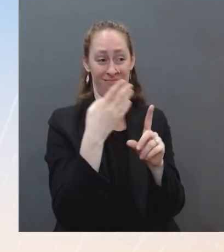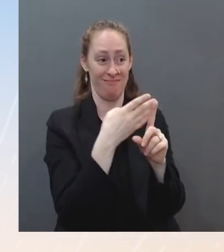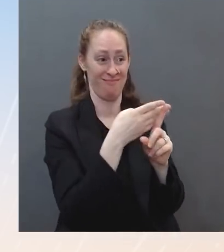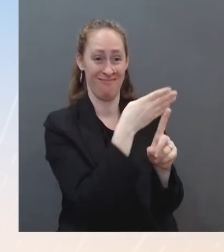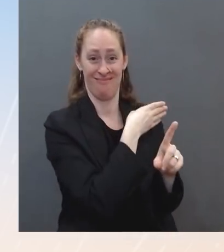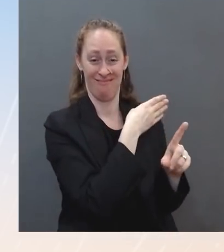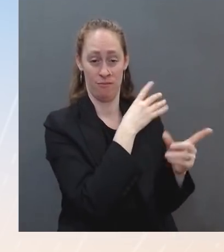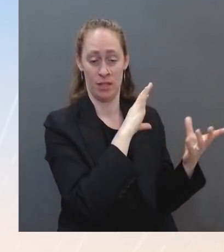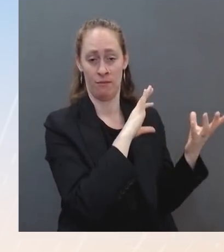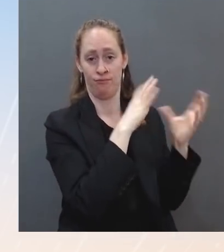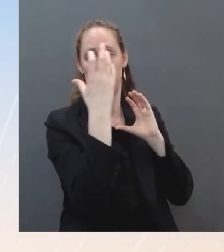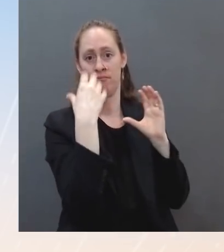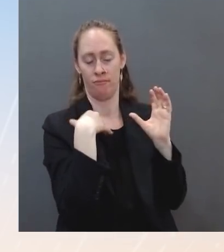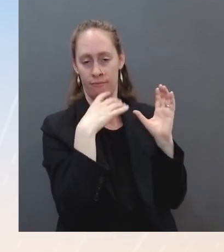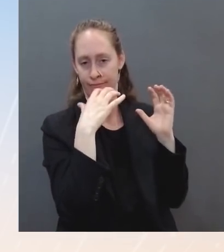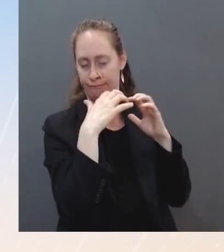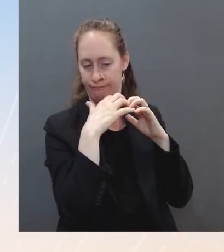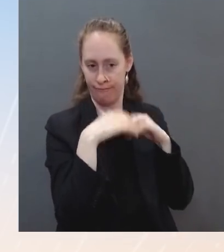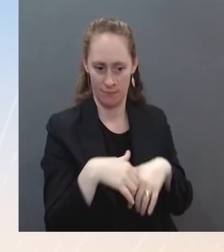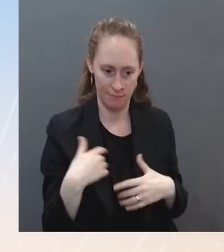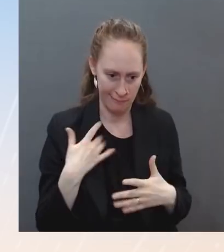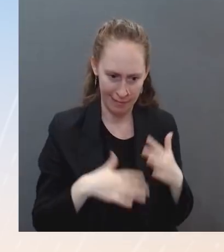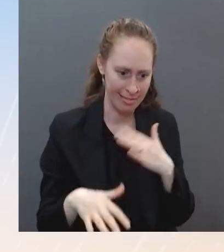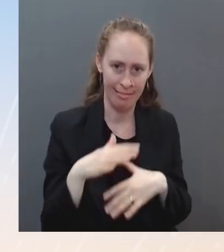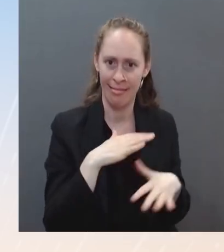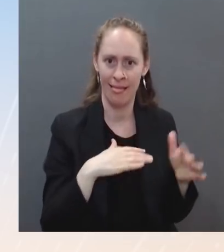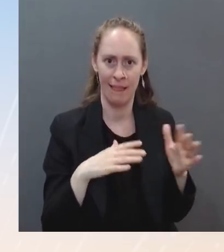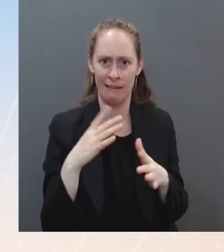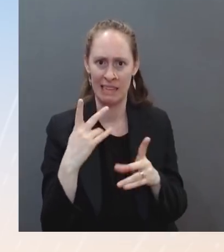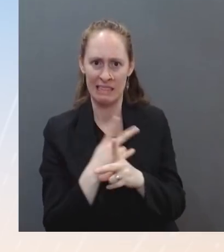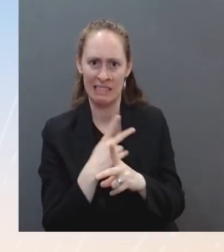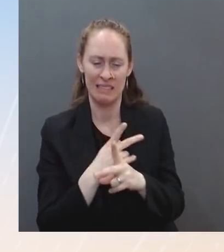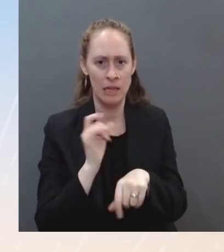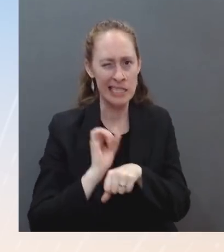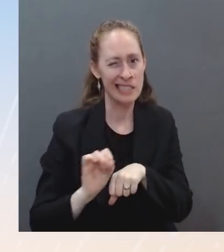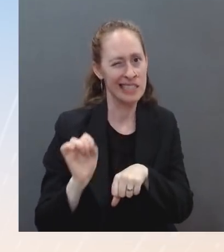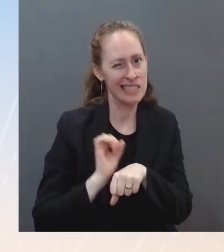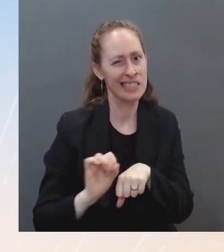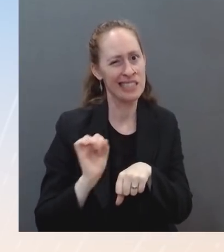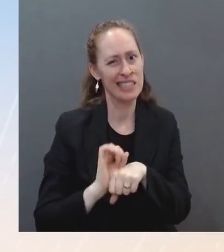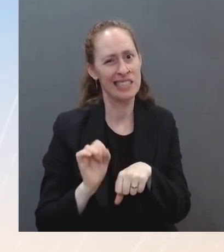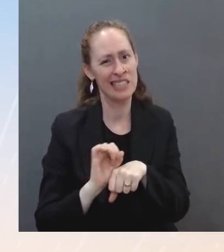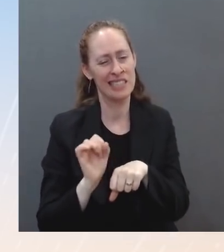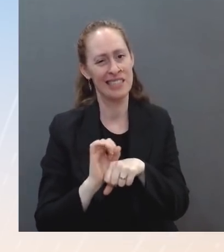There's been a tremendous amount of work from day one to rebuild that, and we are certainly focused